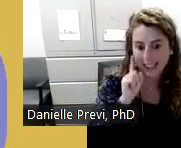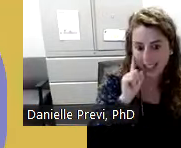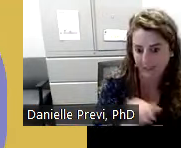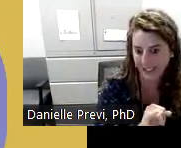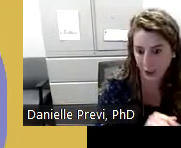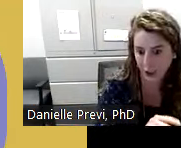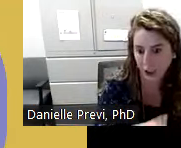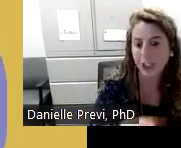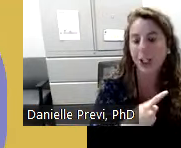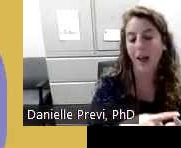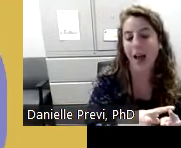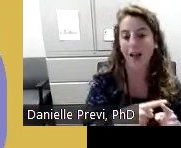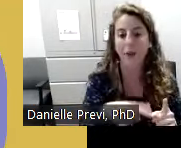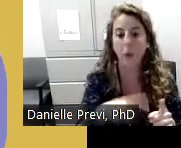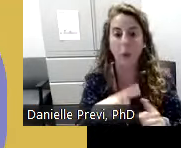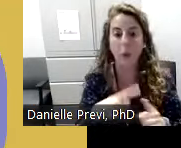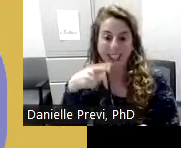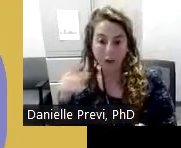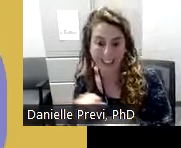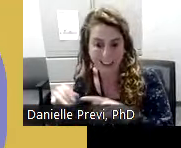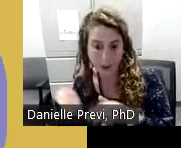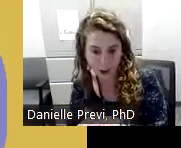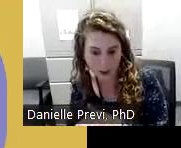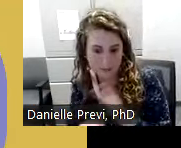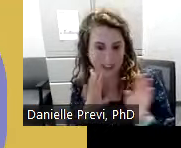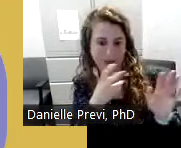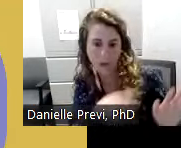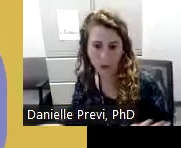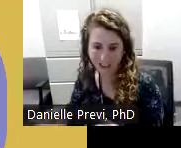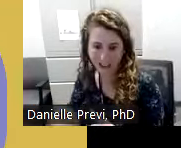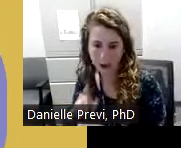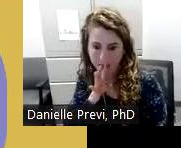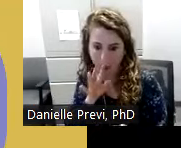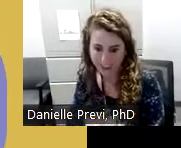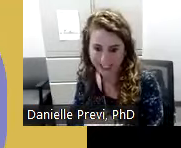use more sign with that deaf intern, and then with the hearing intern come into the room,